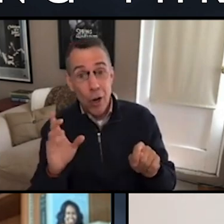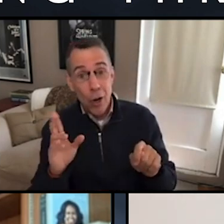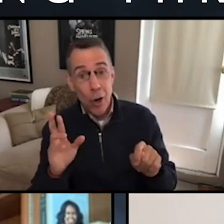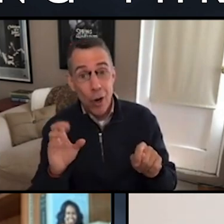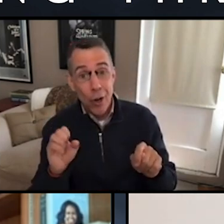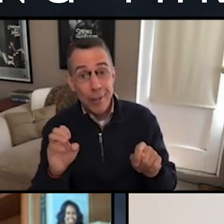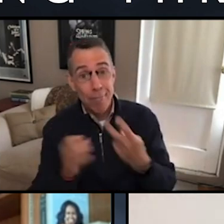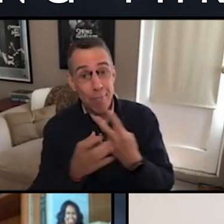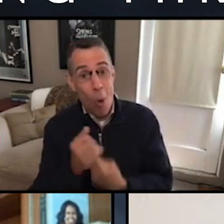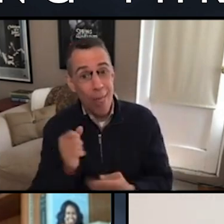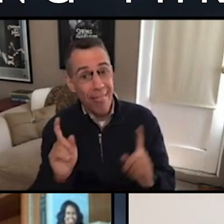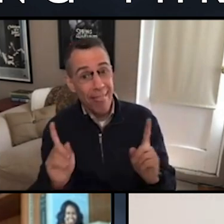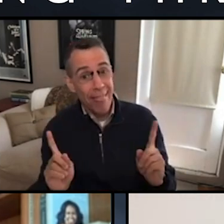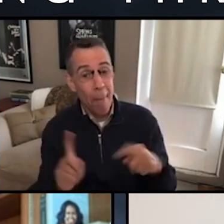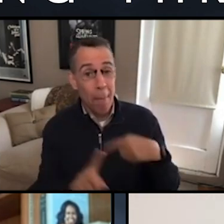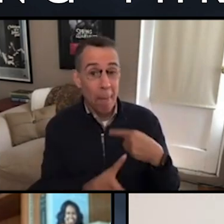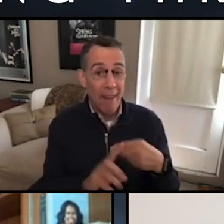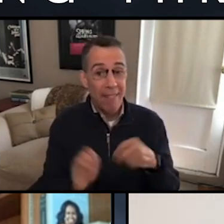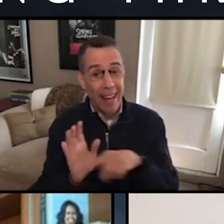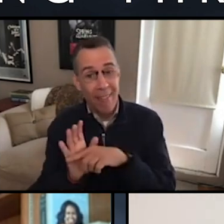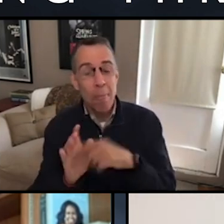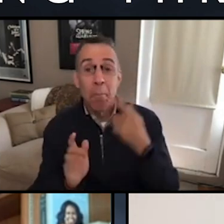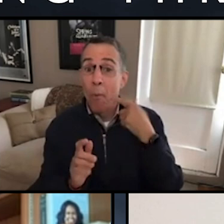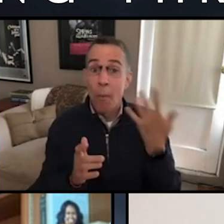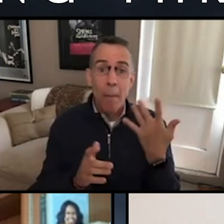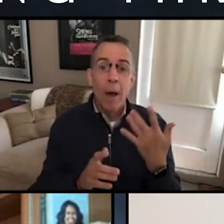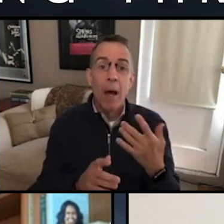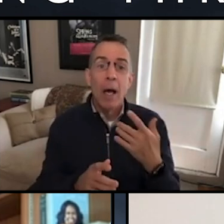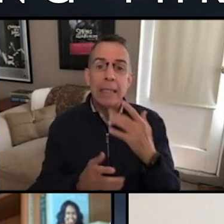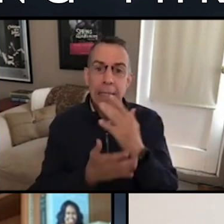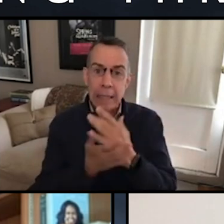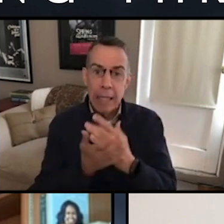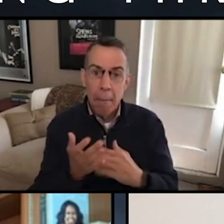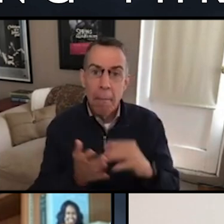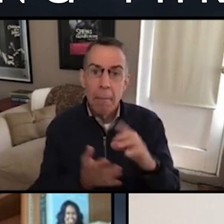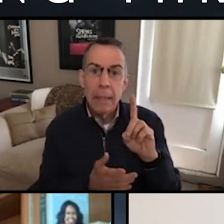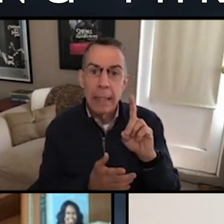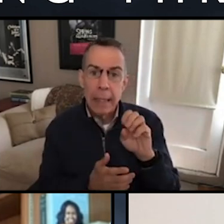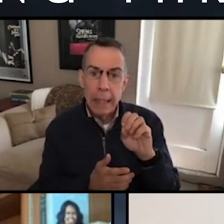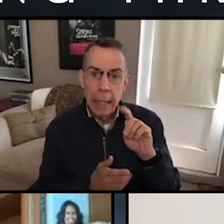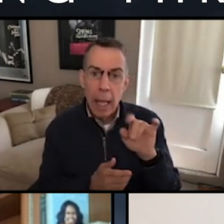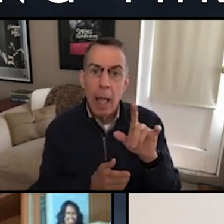for me, I quickly found that there were certain details that had happened that